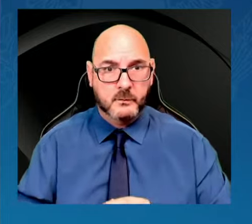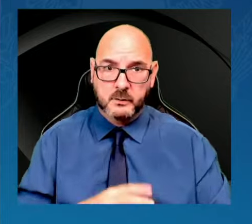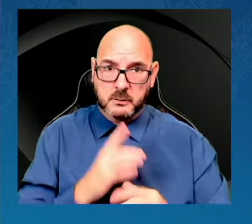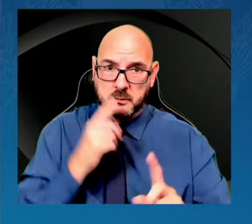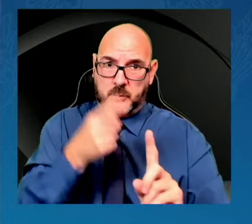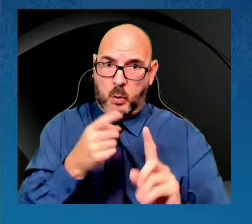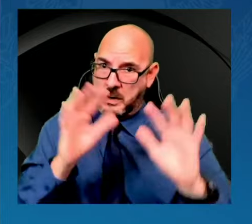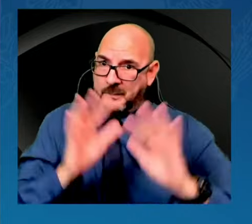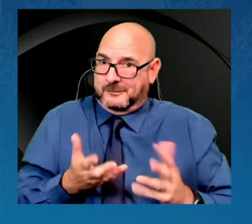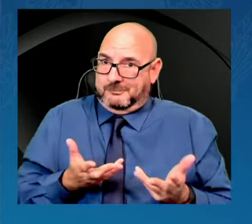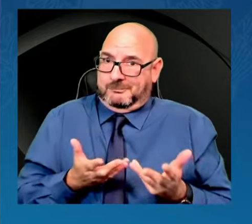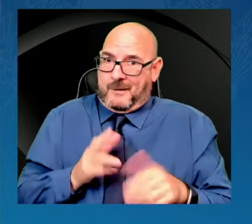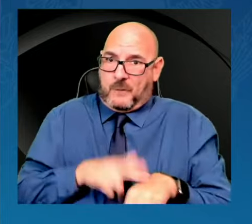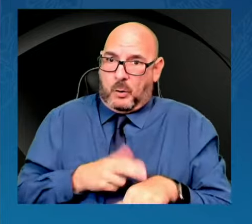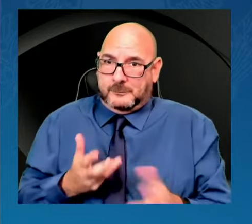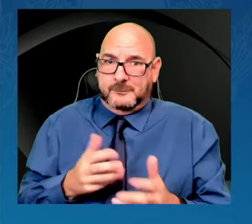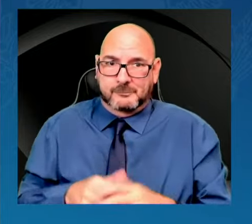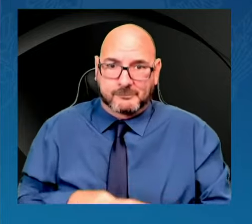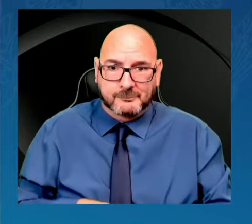So, think about what this means --